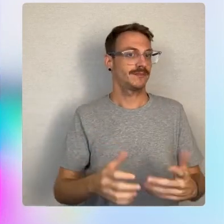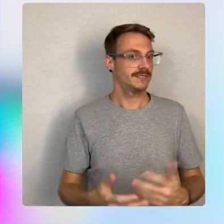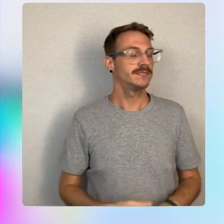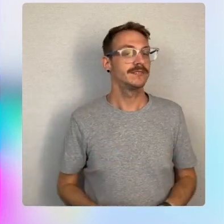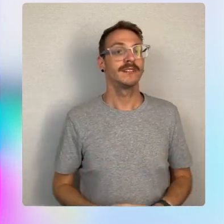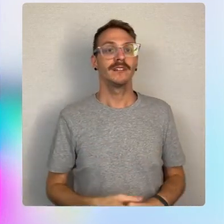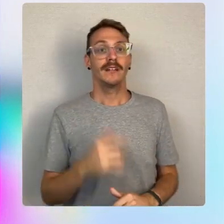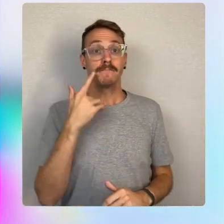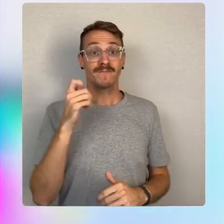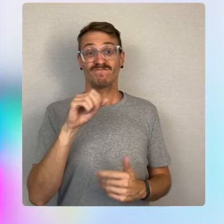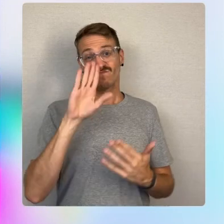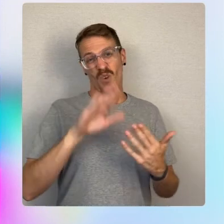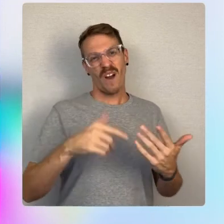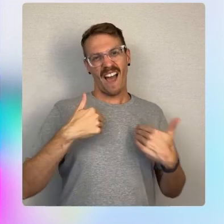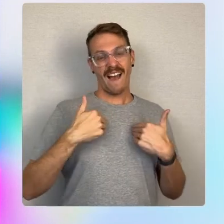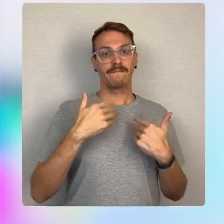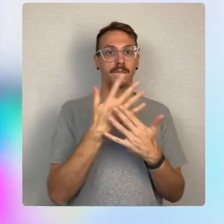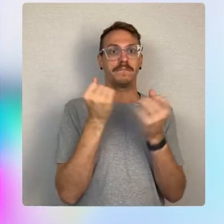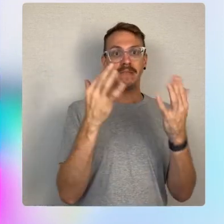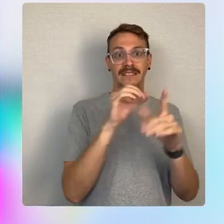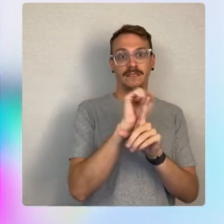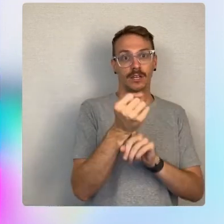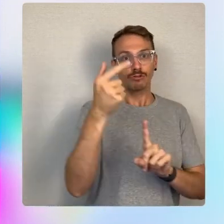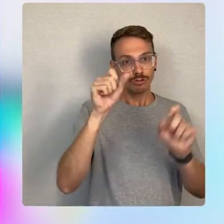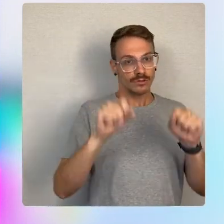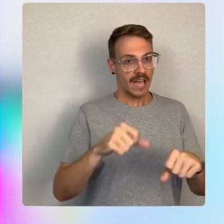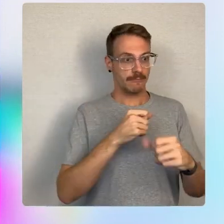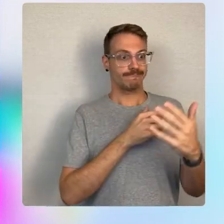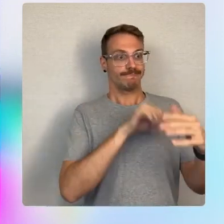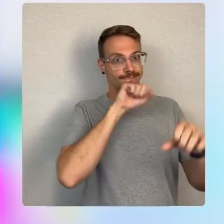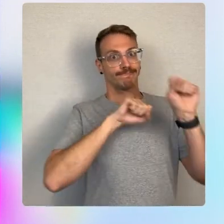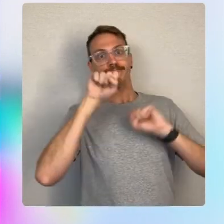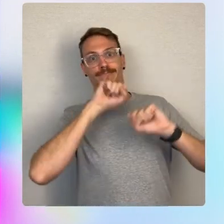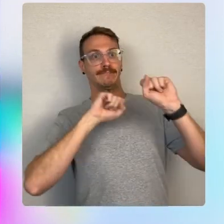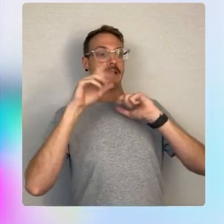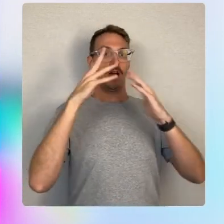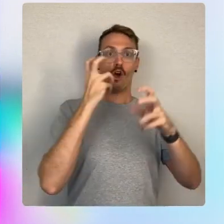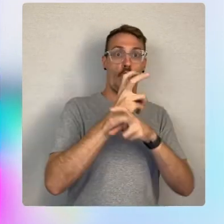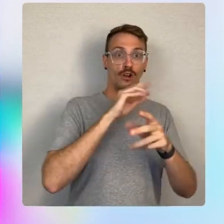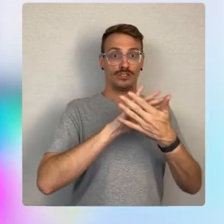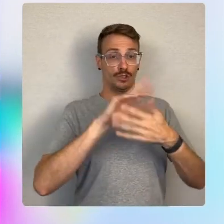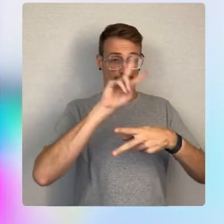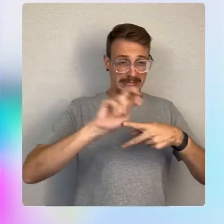since there are a bunch of scenarios that you can kind of run into that are difficult to debug in real time.